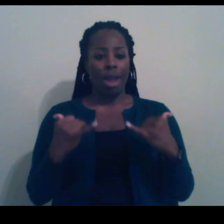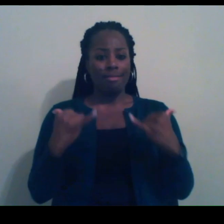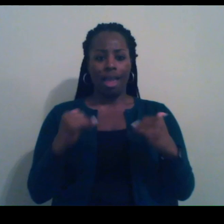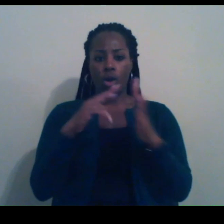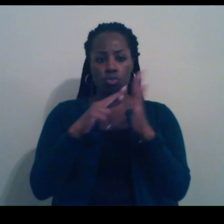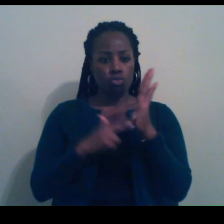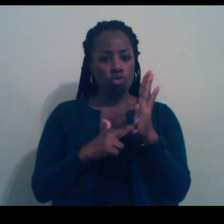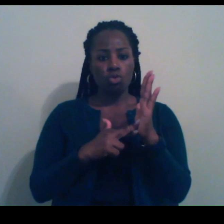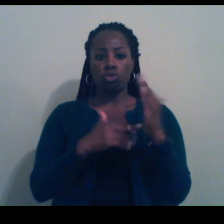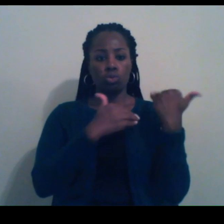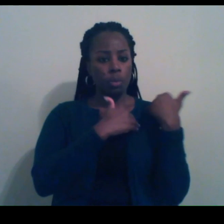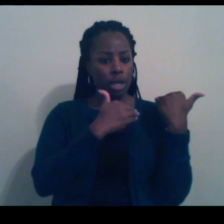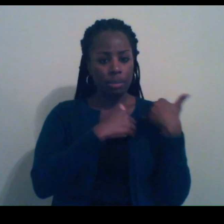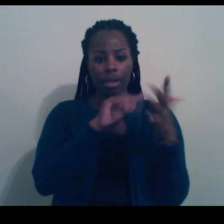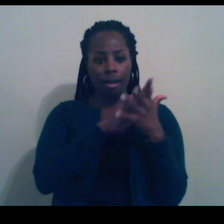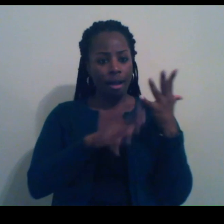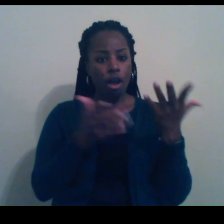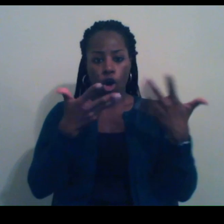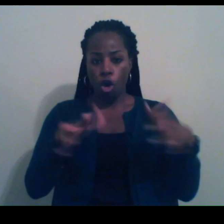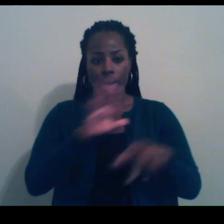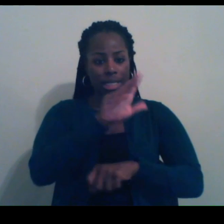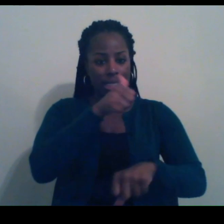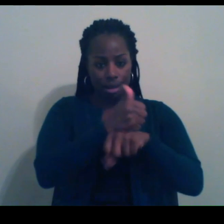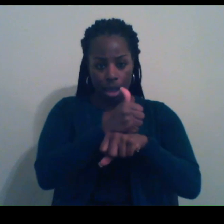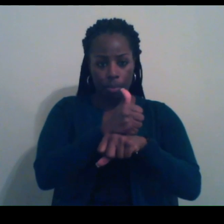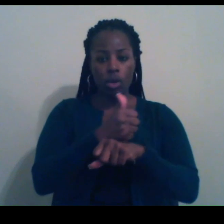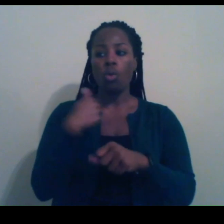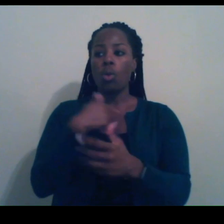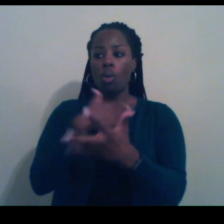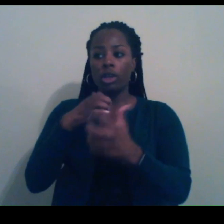make sure that health care facilities are effectively implementing those